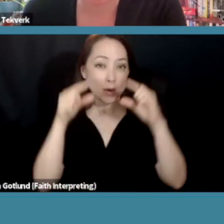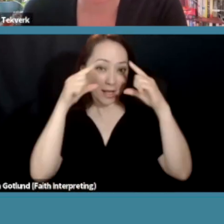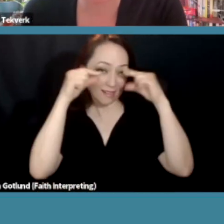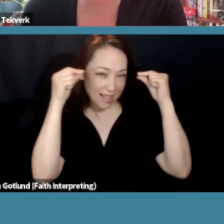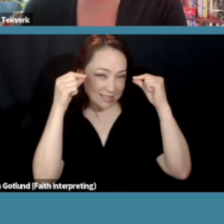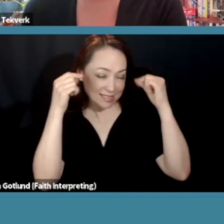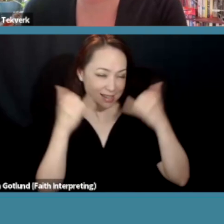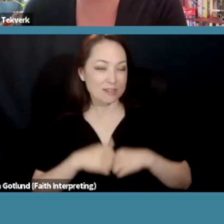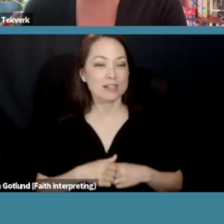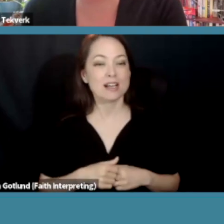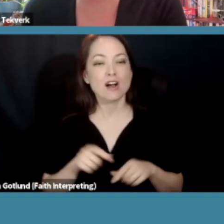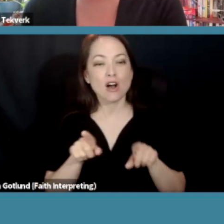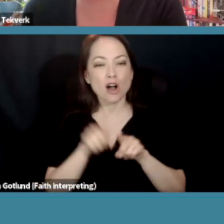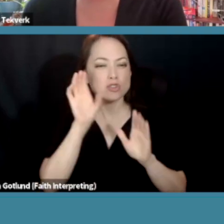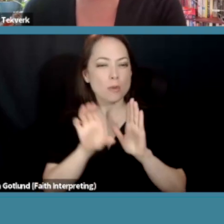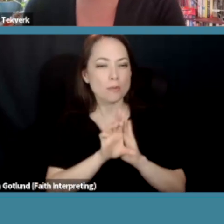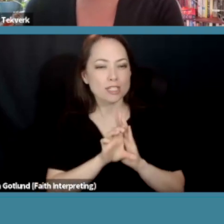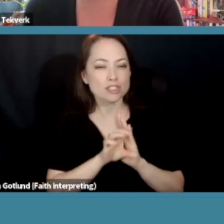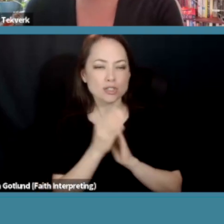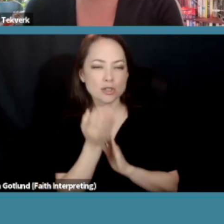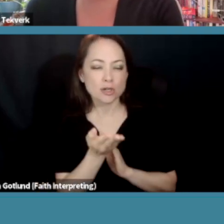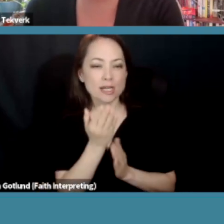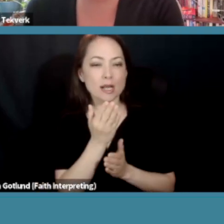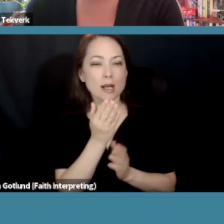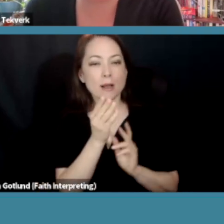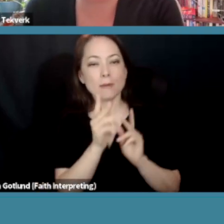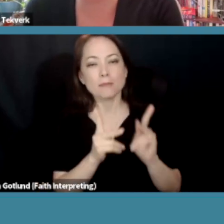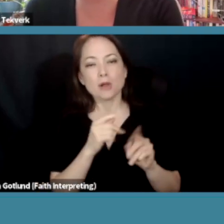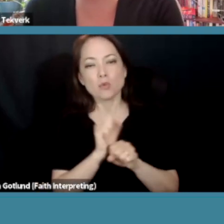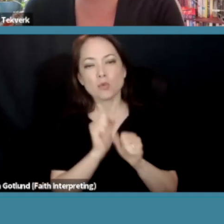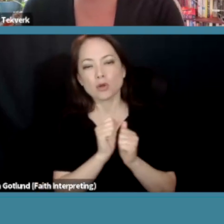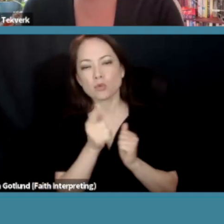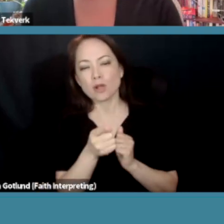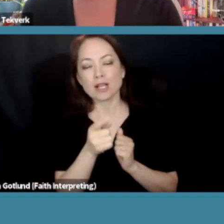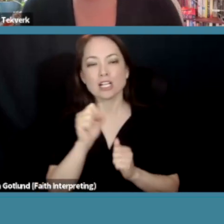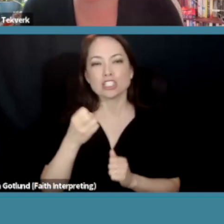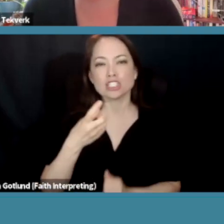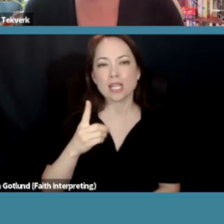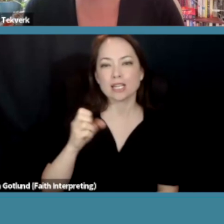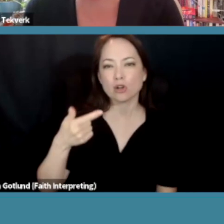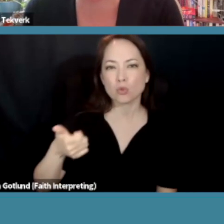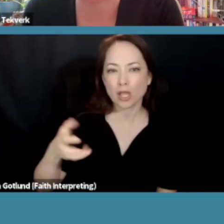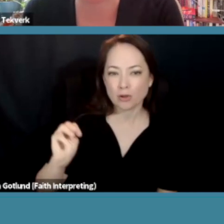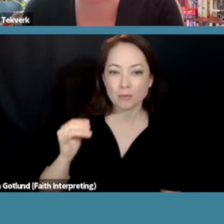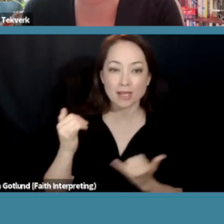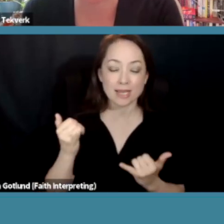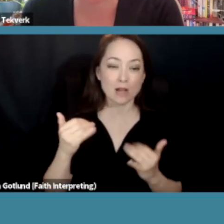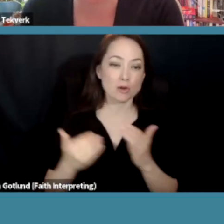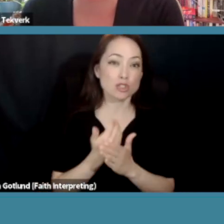And there's also a photo of some of my work with Shedd Aquarium. I'm at a new organization now, the Society for Ecological Restoration.